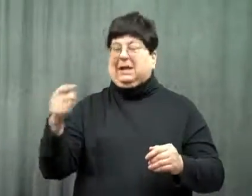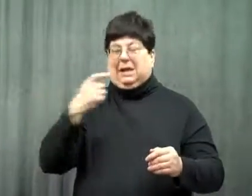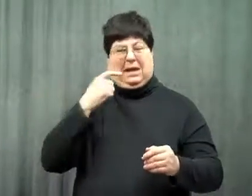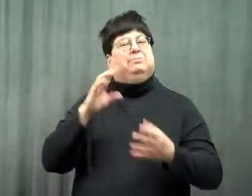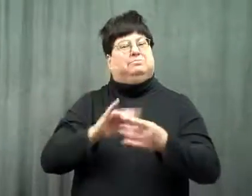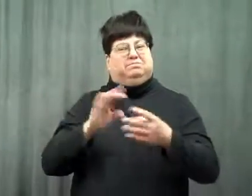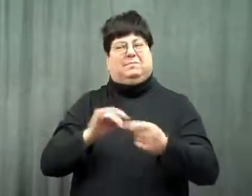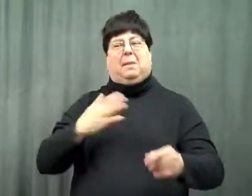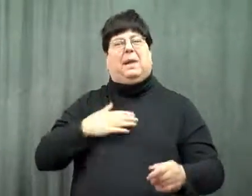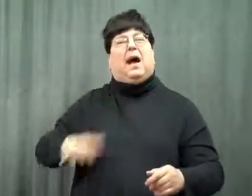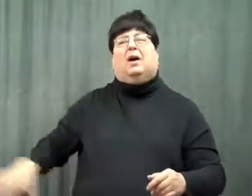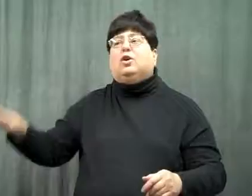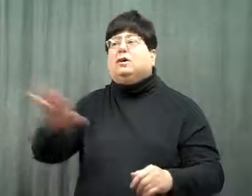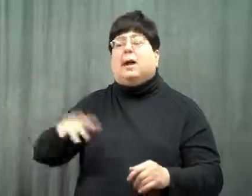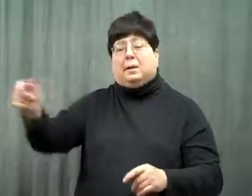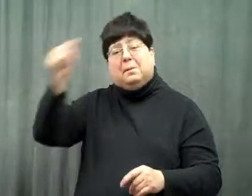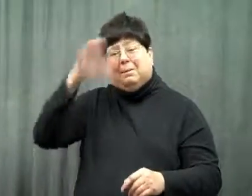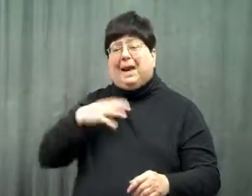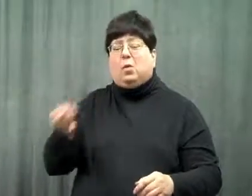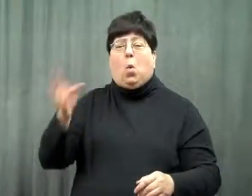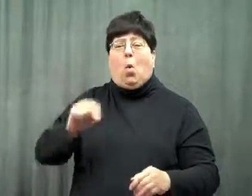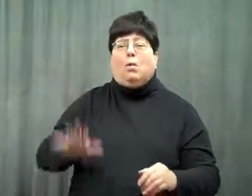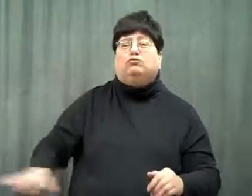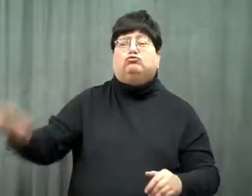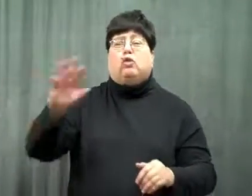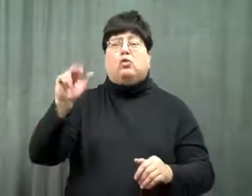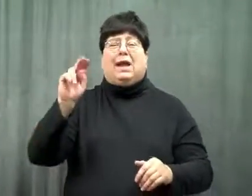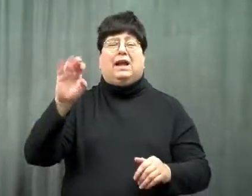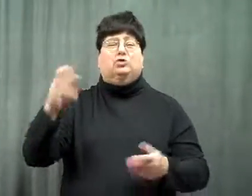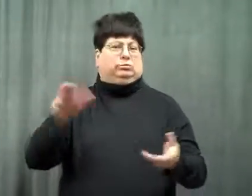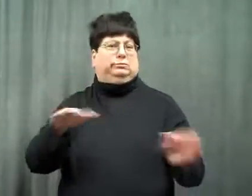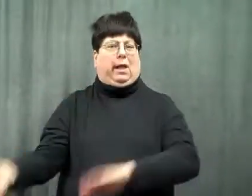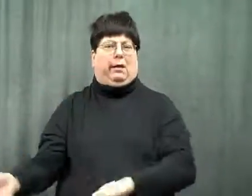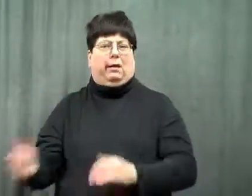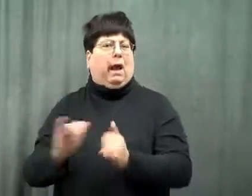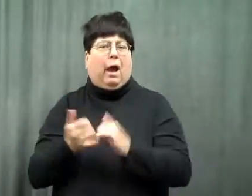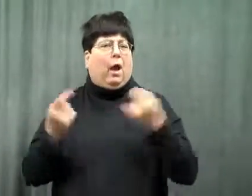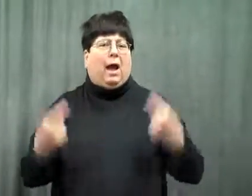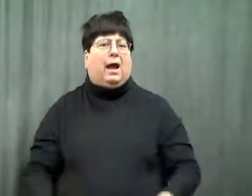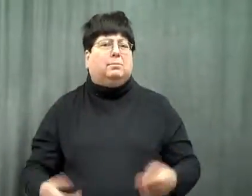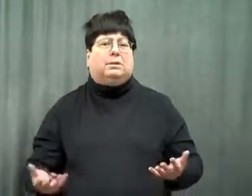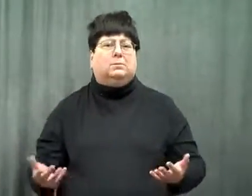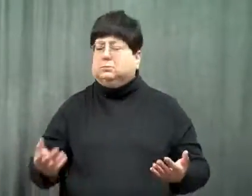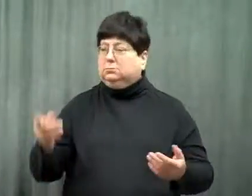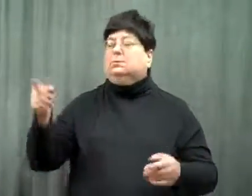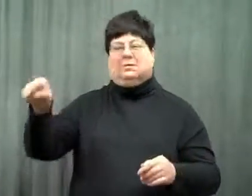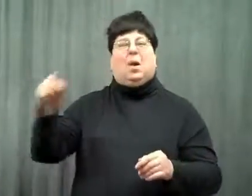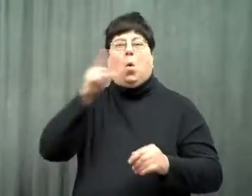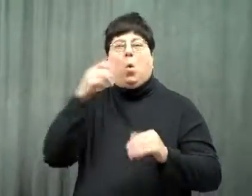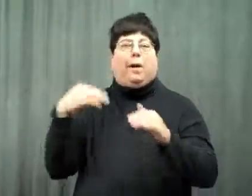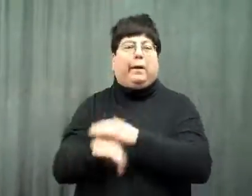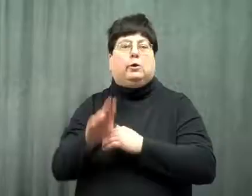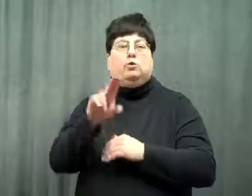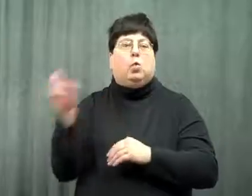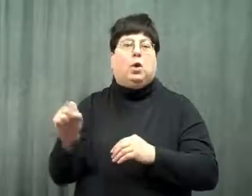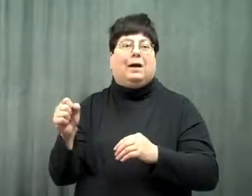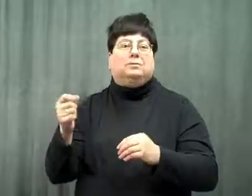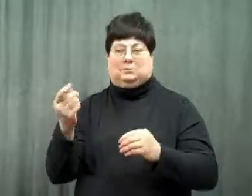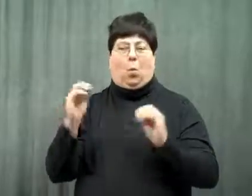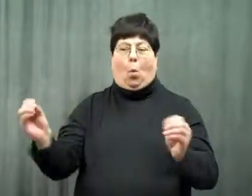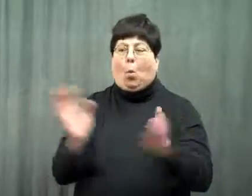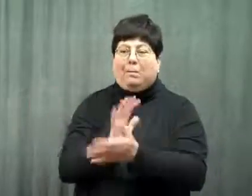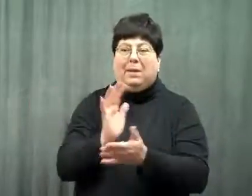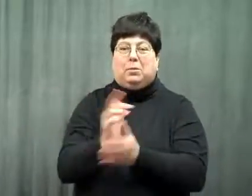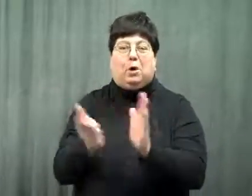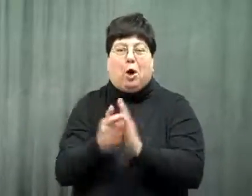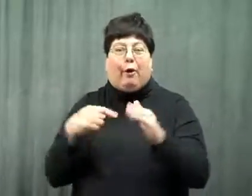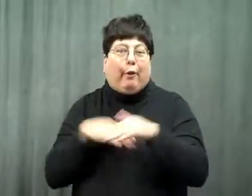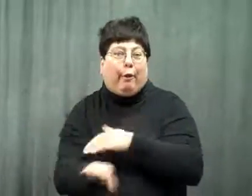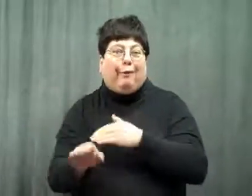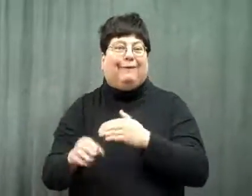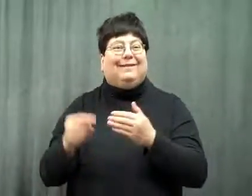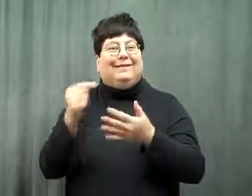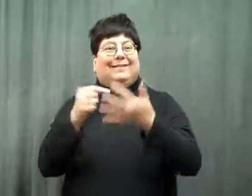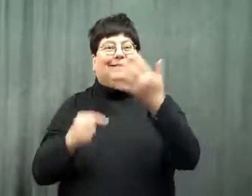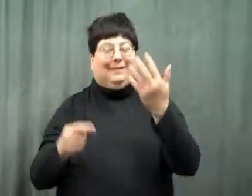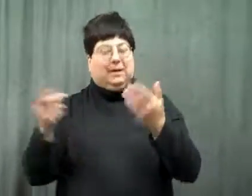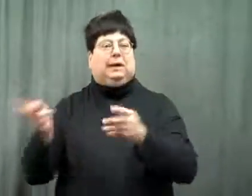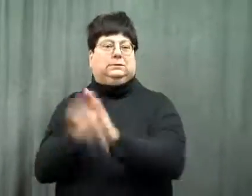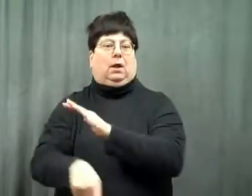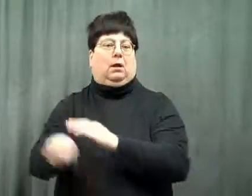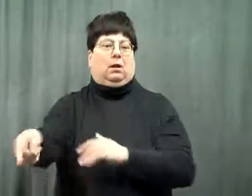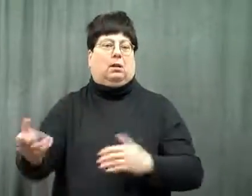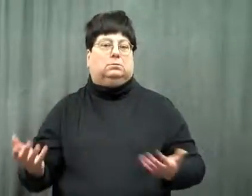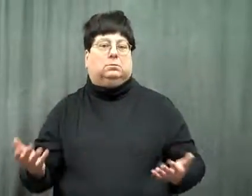said that in his district, a rancher was killed by an illegal immigrant.